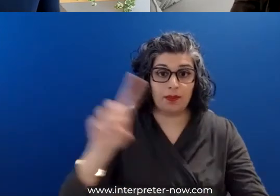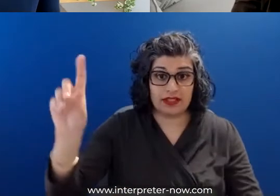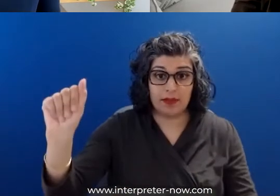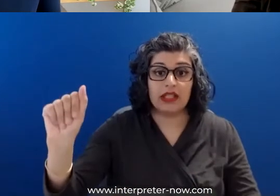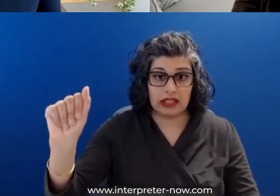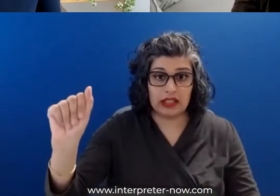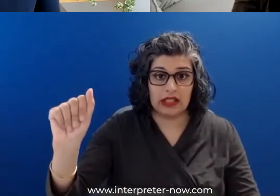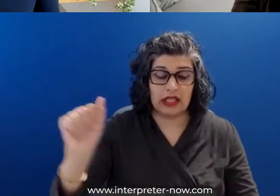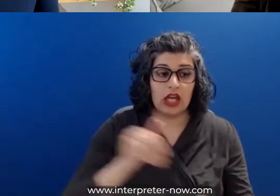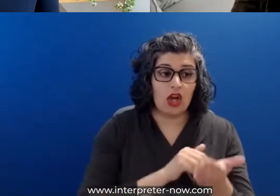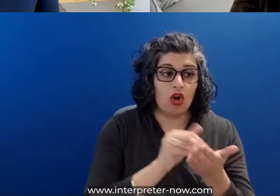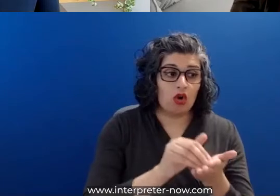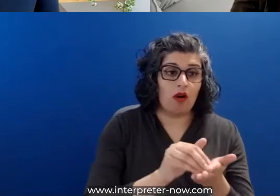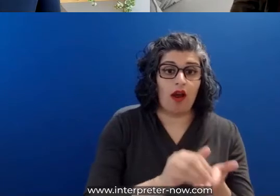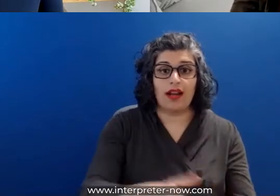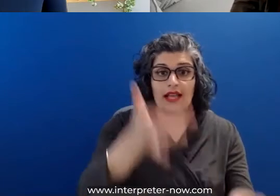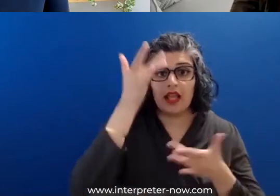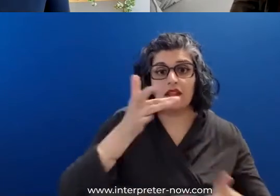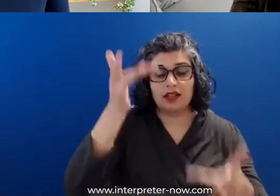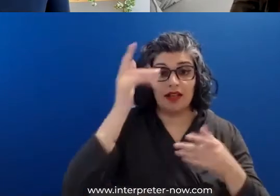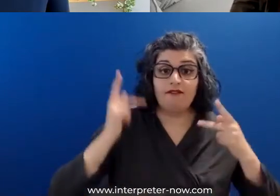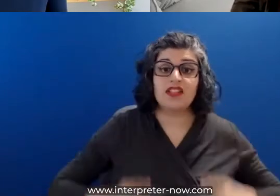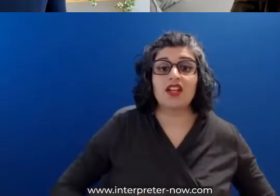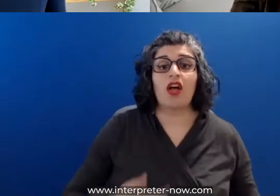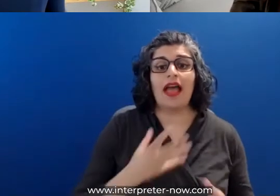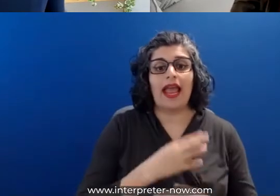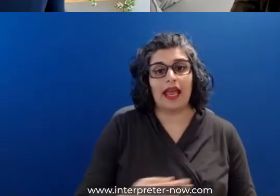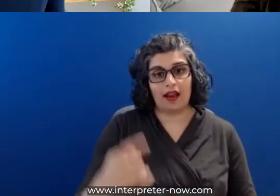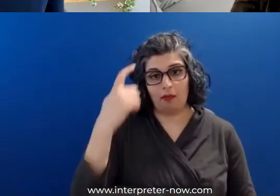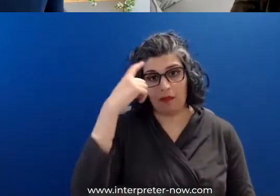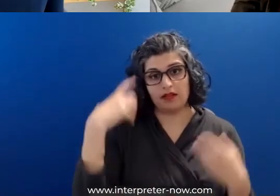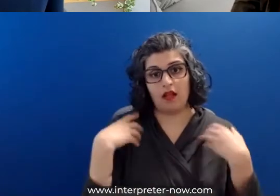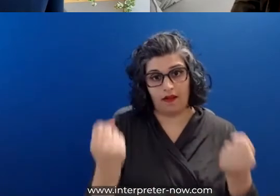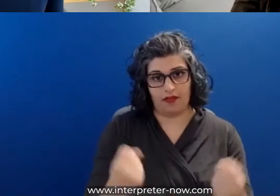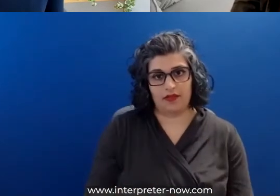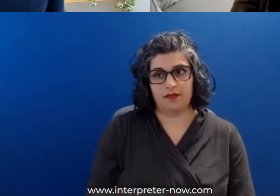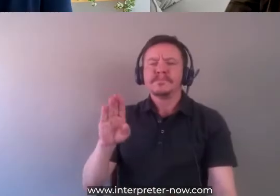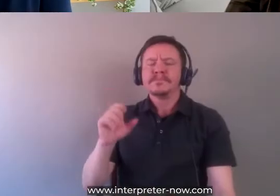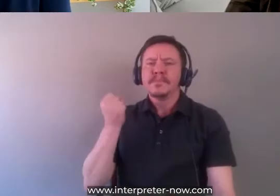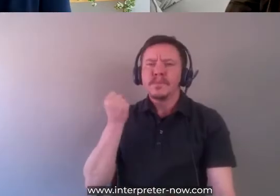and chronic illnesses, both physical and mental health.